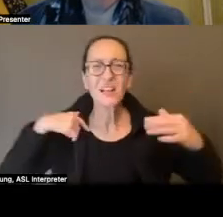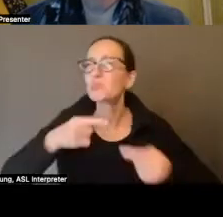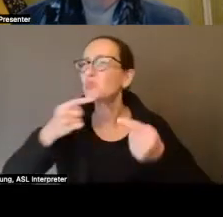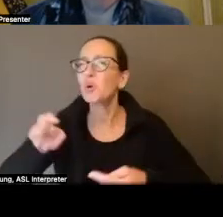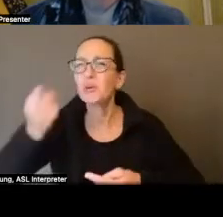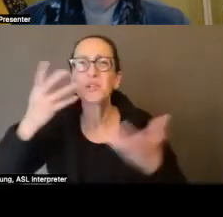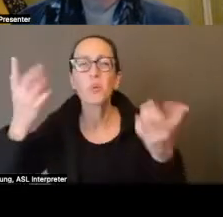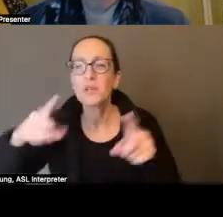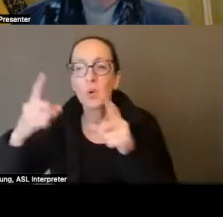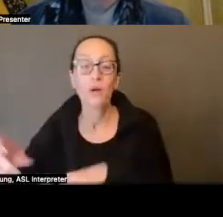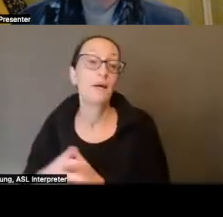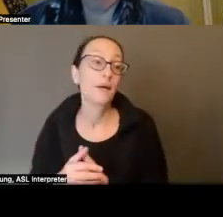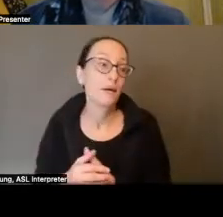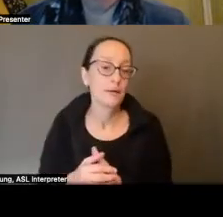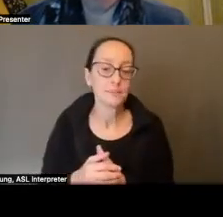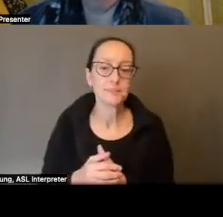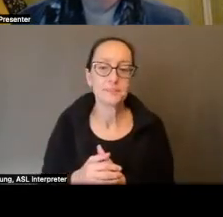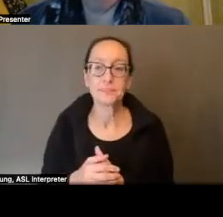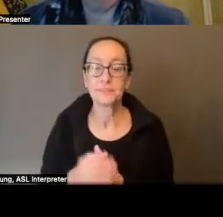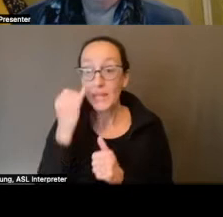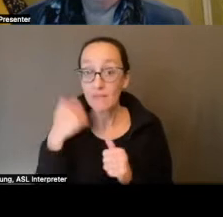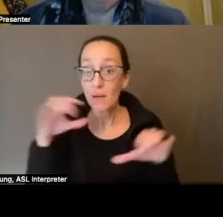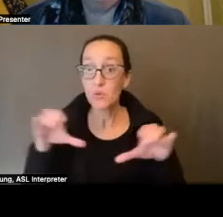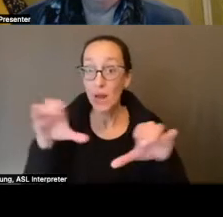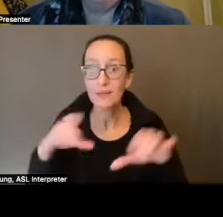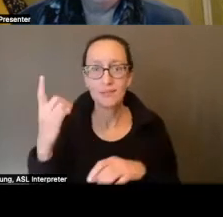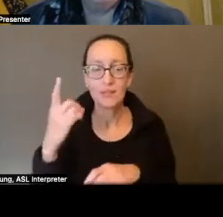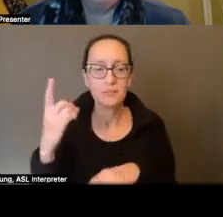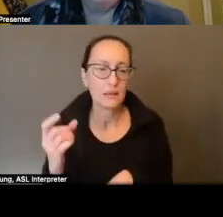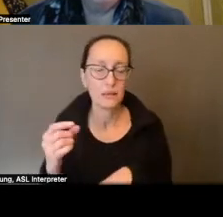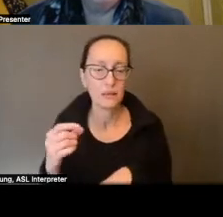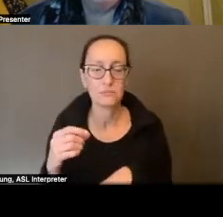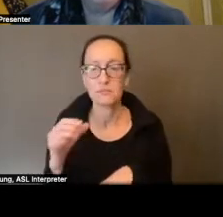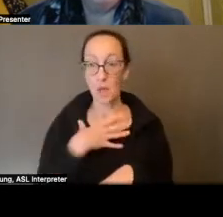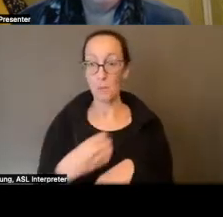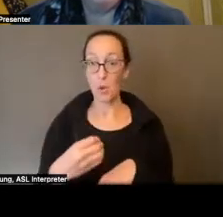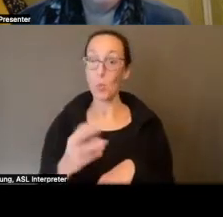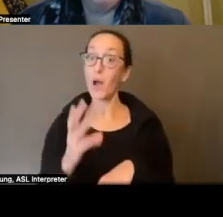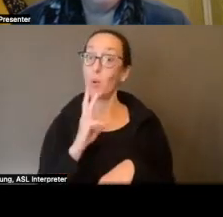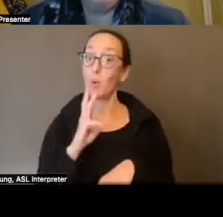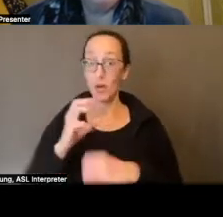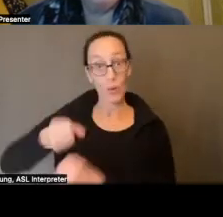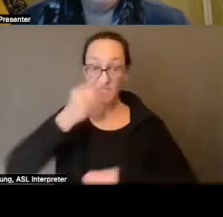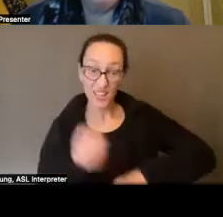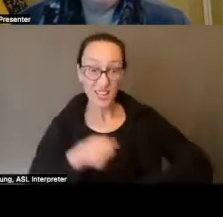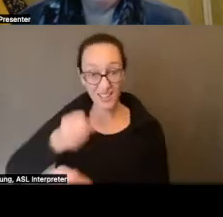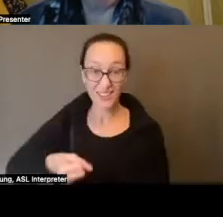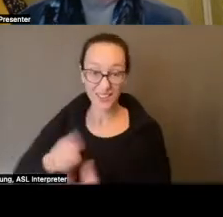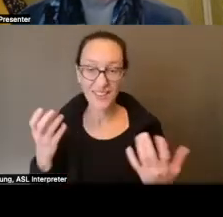or if I'm doing an activity such as whitewater rafting, or if I'm riding a rollercoaster,